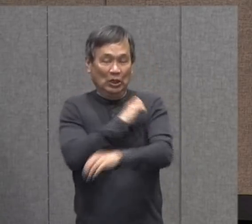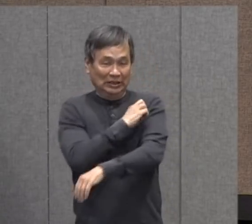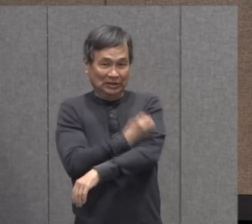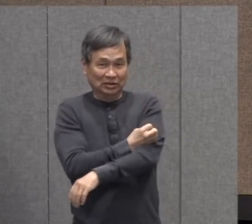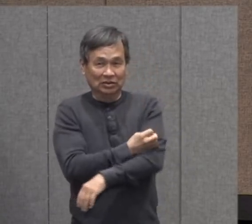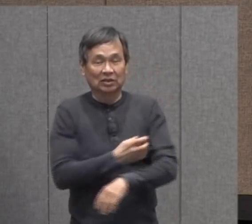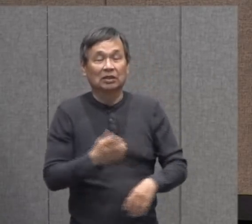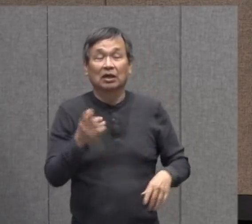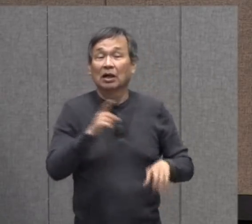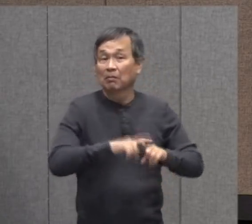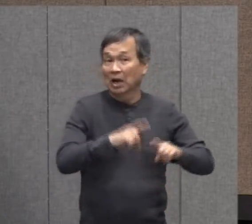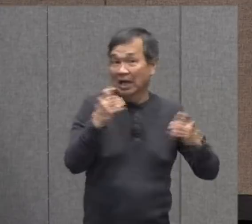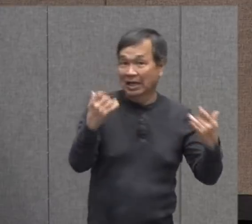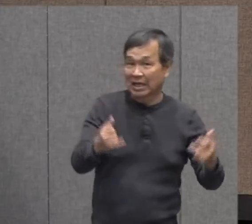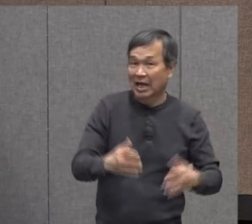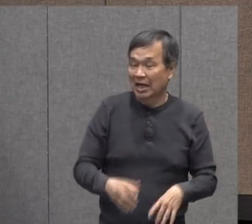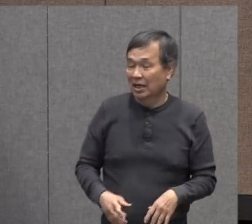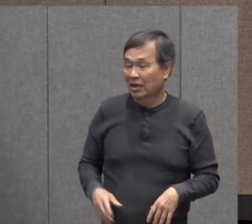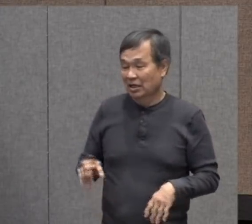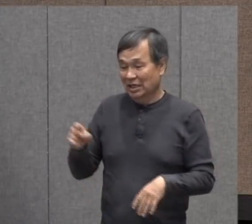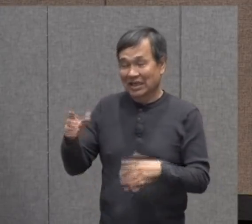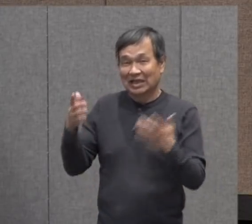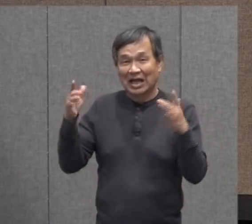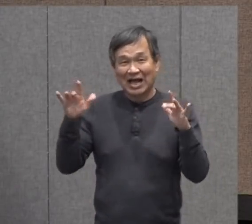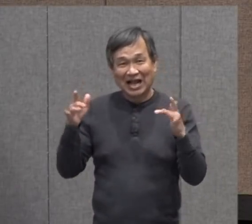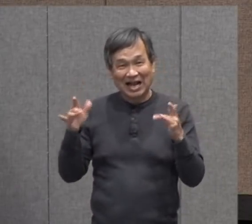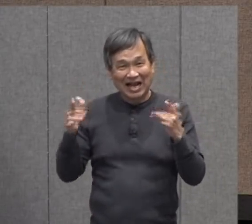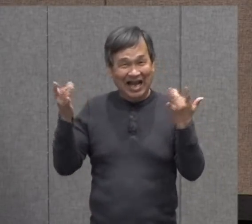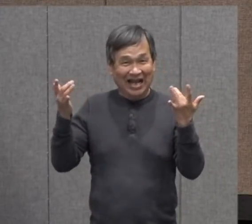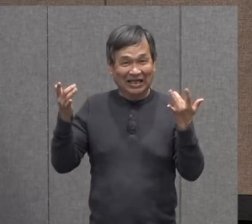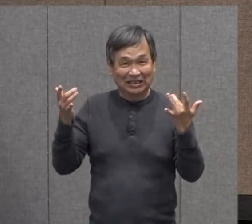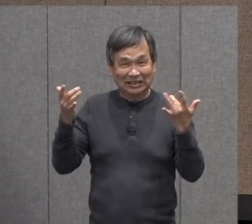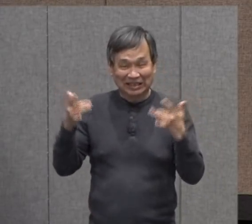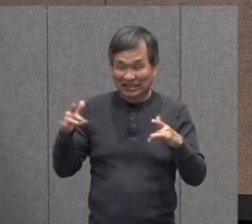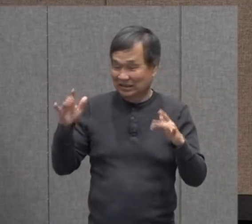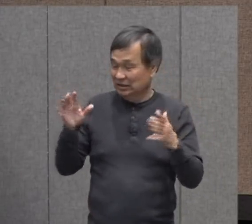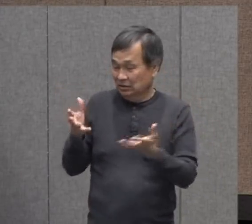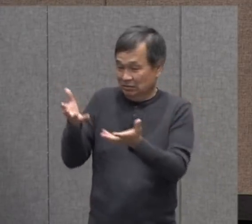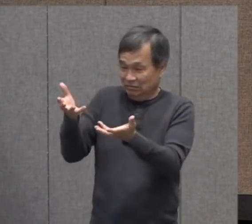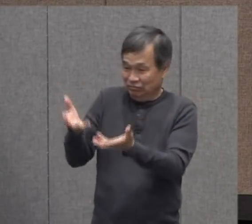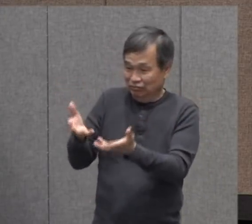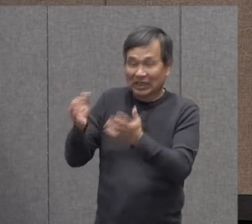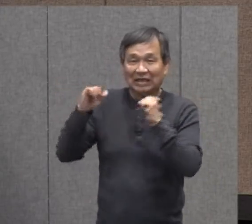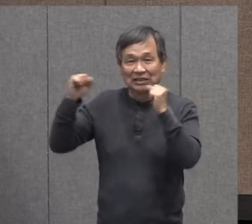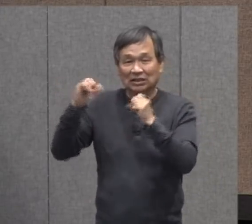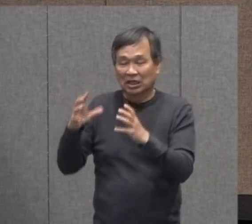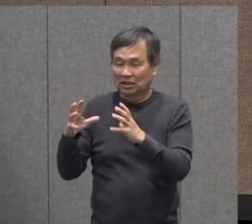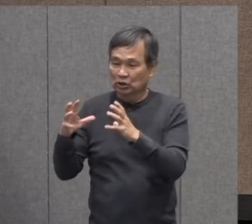If this ball is rolling very slowly, are you going to need a soft push to stop it